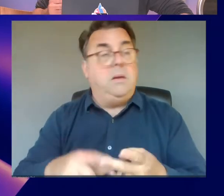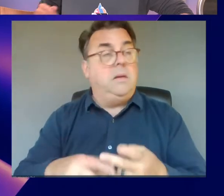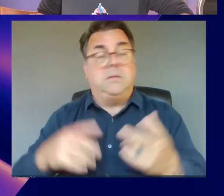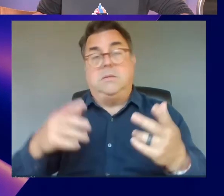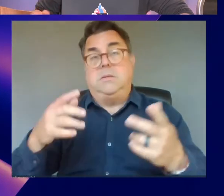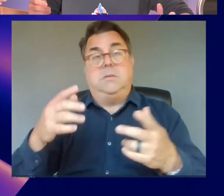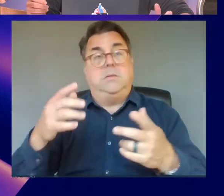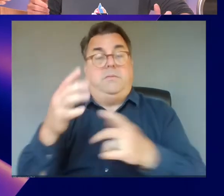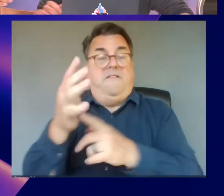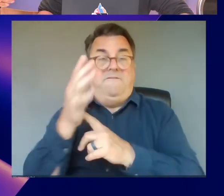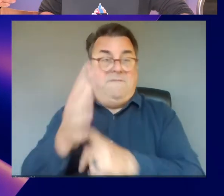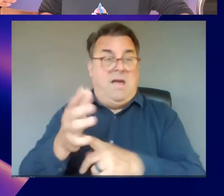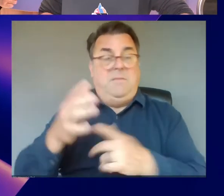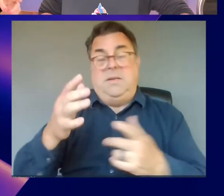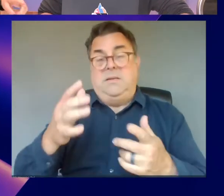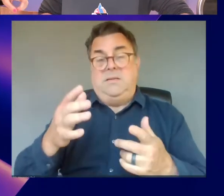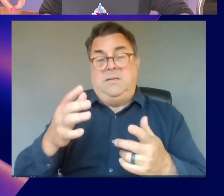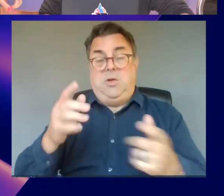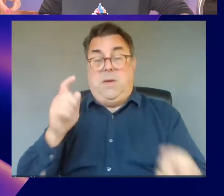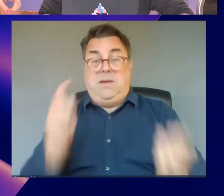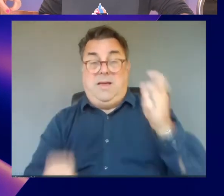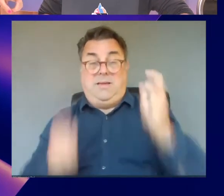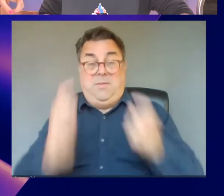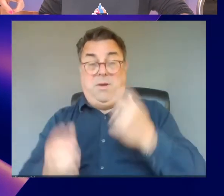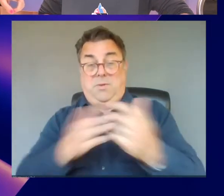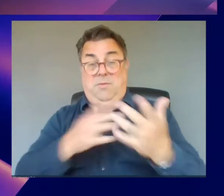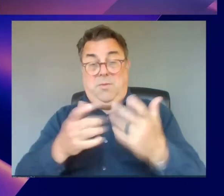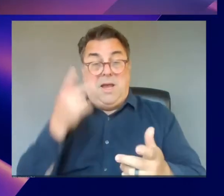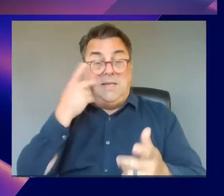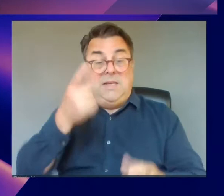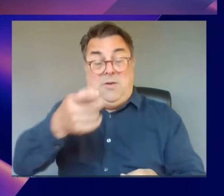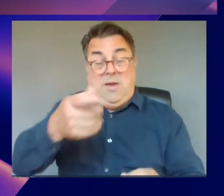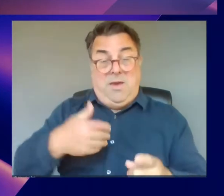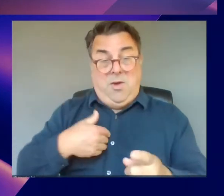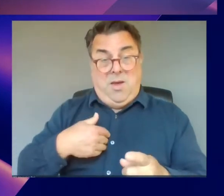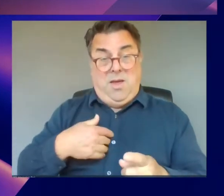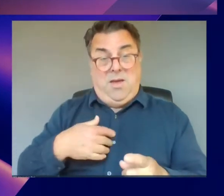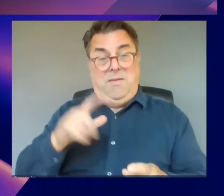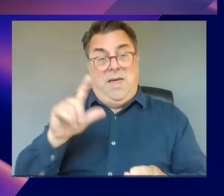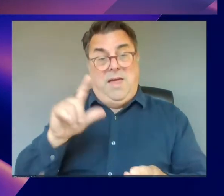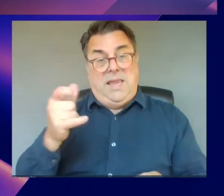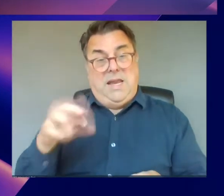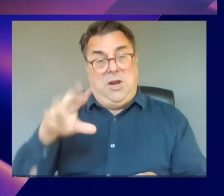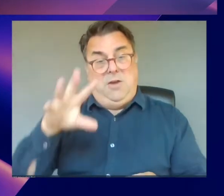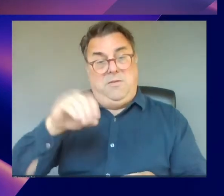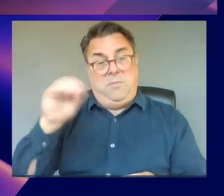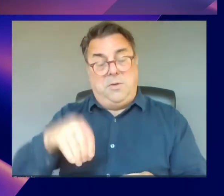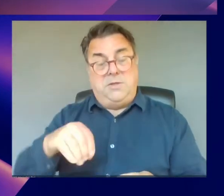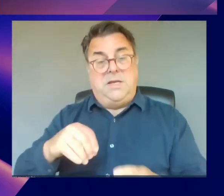They can have it be- - So, you can customize this. 'Cause I see right here, you have linear 50% every 30 seconds.